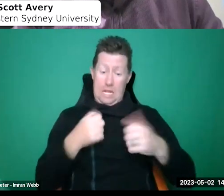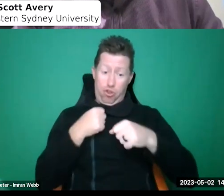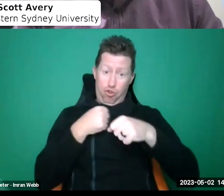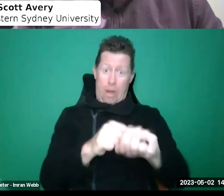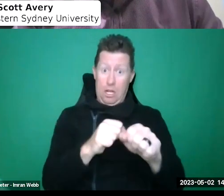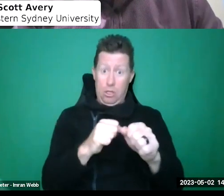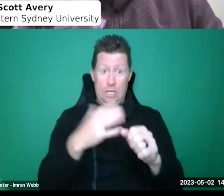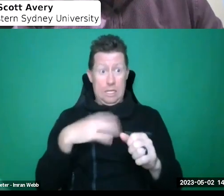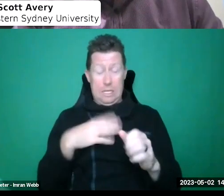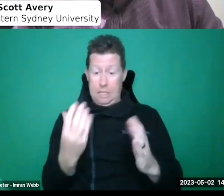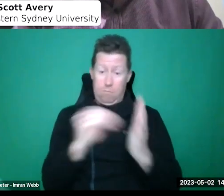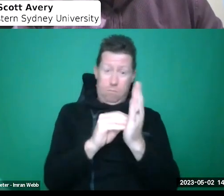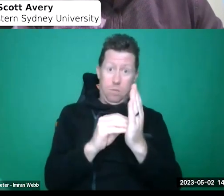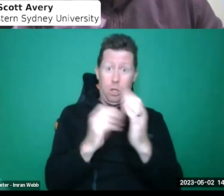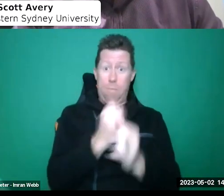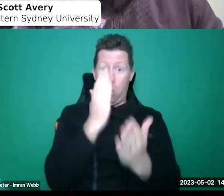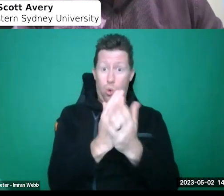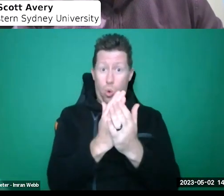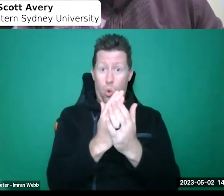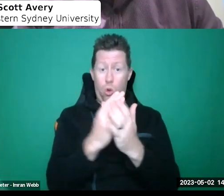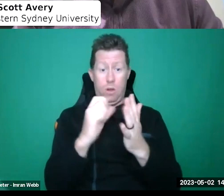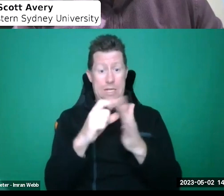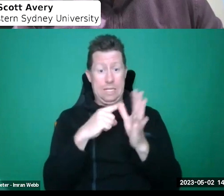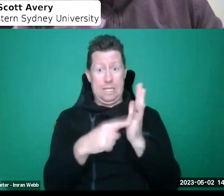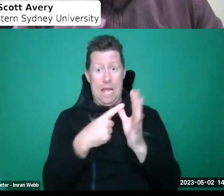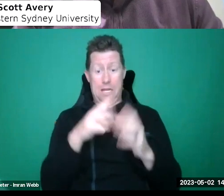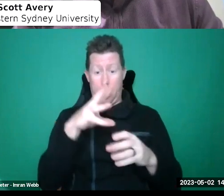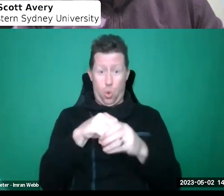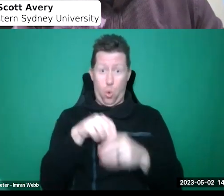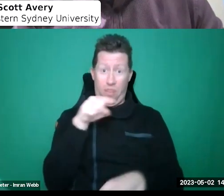that there is inclusion in the data when there isn't, you know, when there are